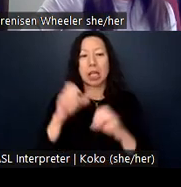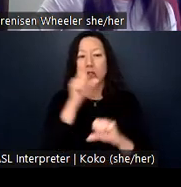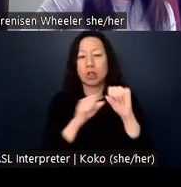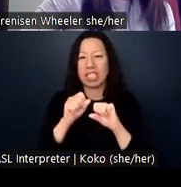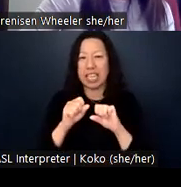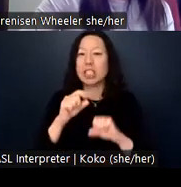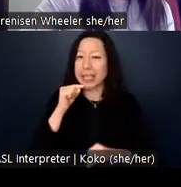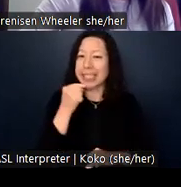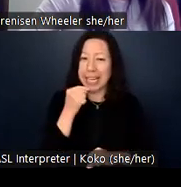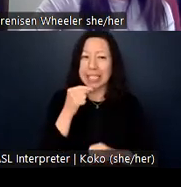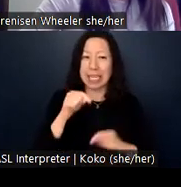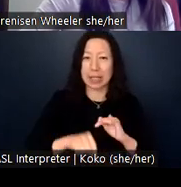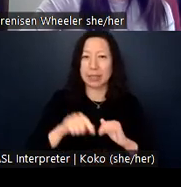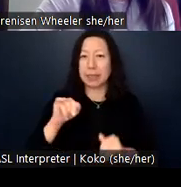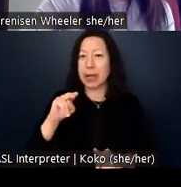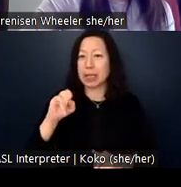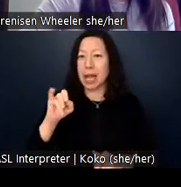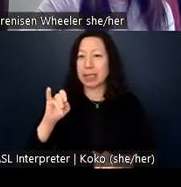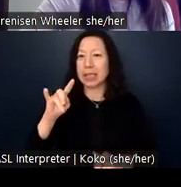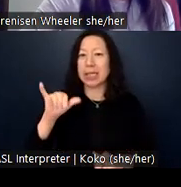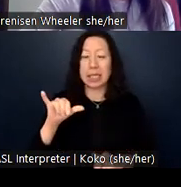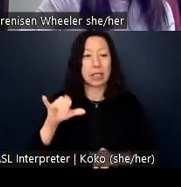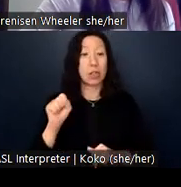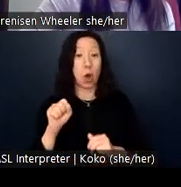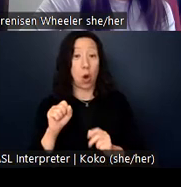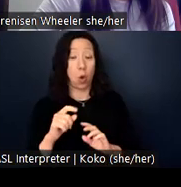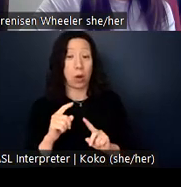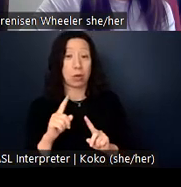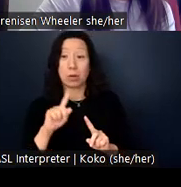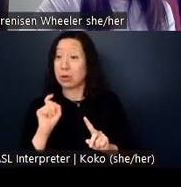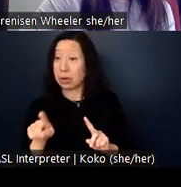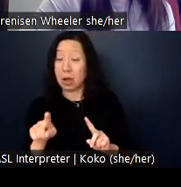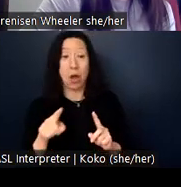think our most often normalized by society with 25?